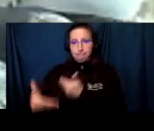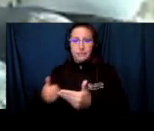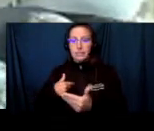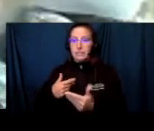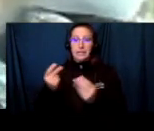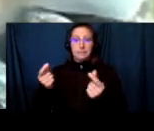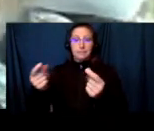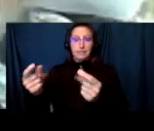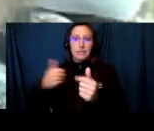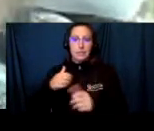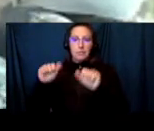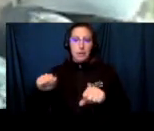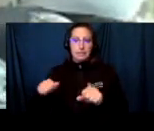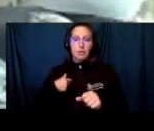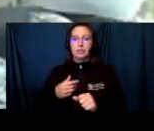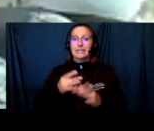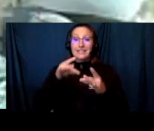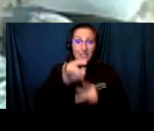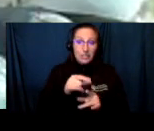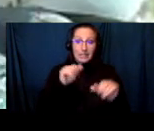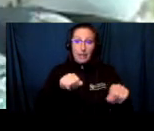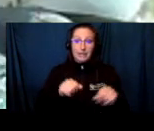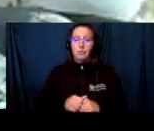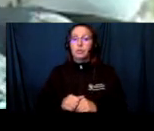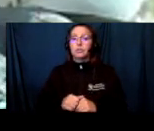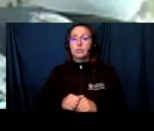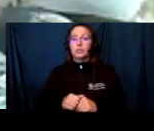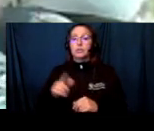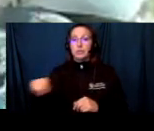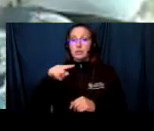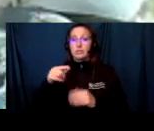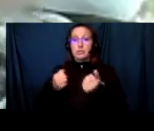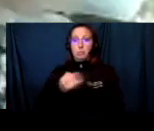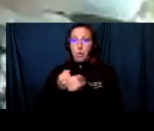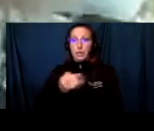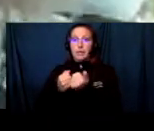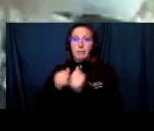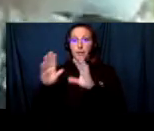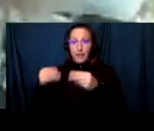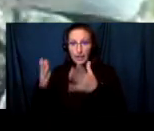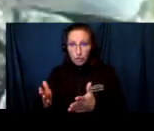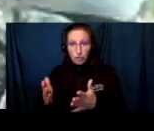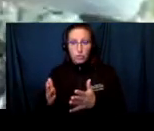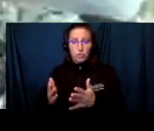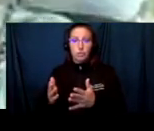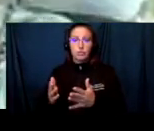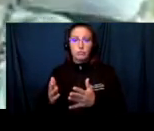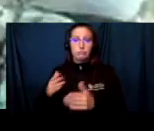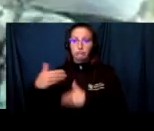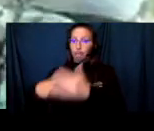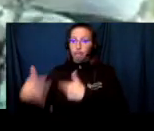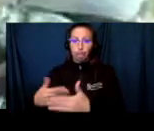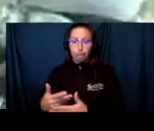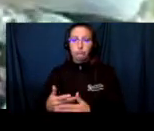possible and as efficiently as possible and are supporting the providers all along the way.